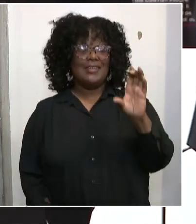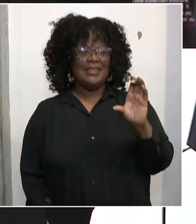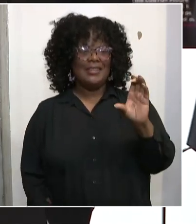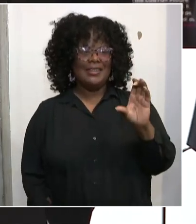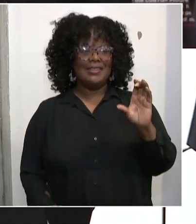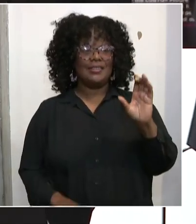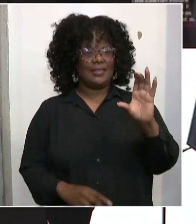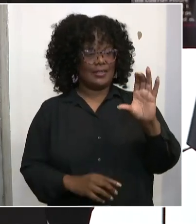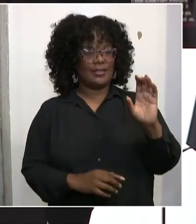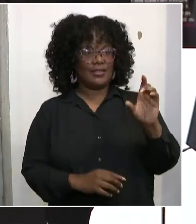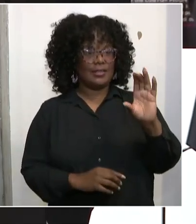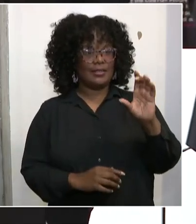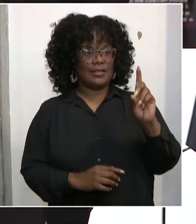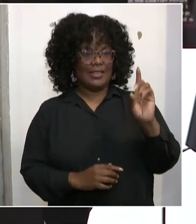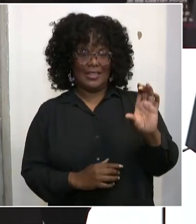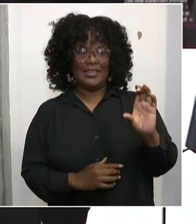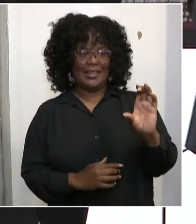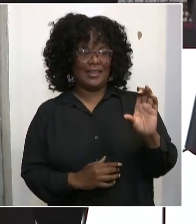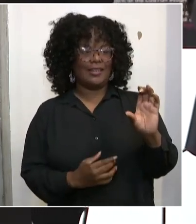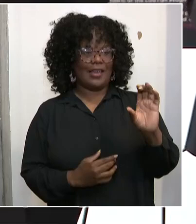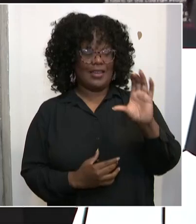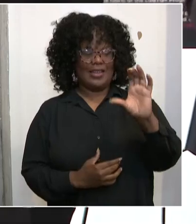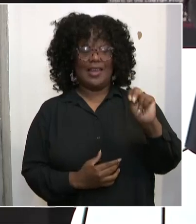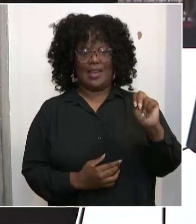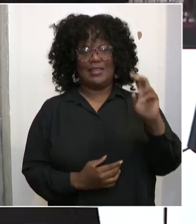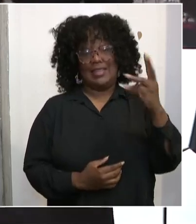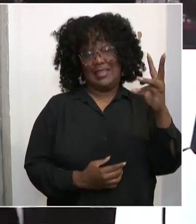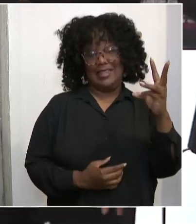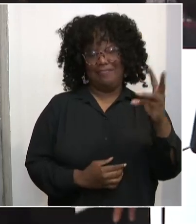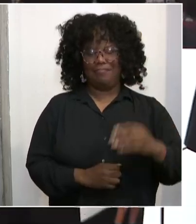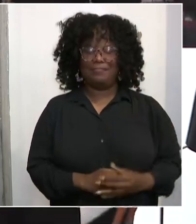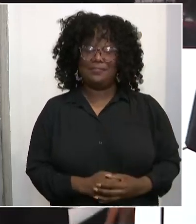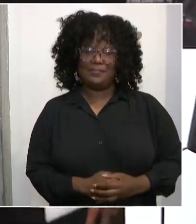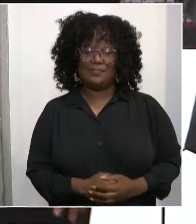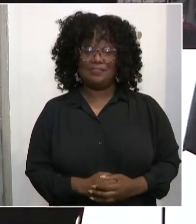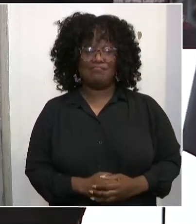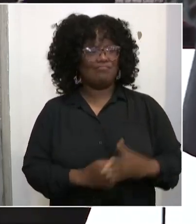entertainment social media platforms. Thank you all, everyone. Thank you